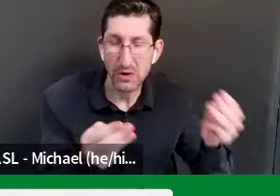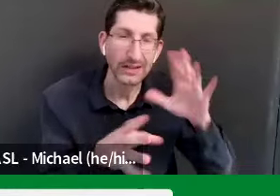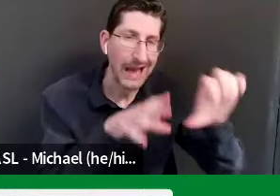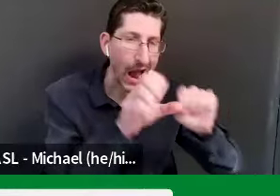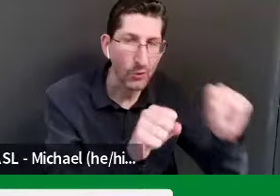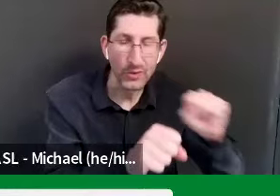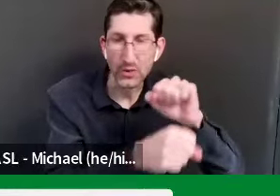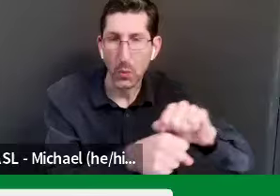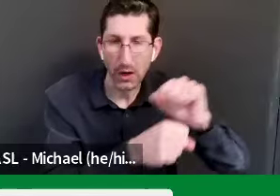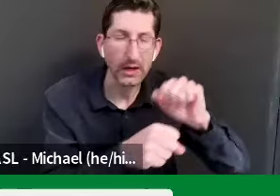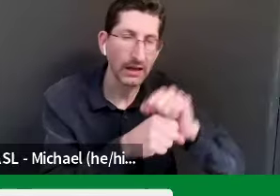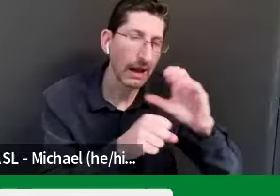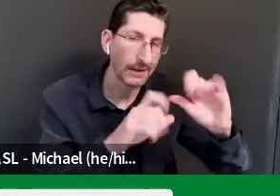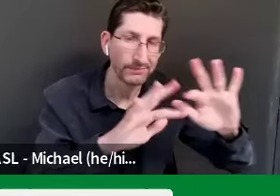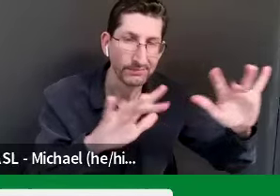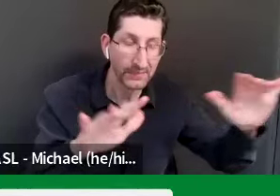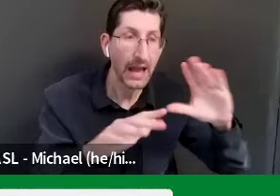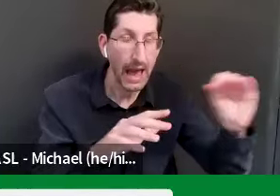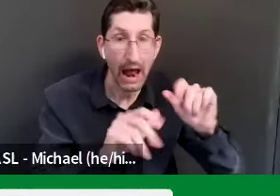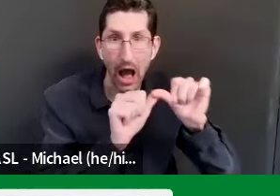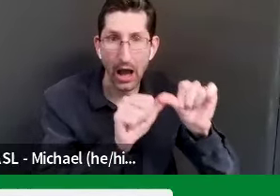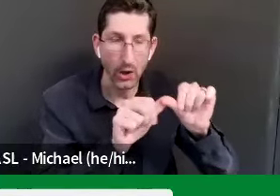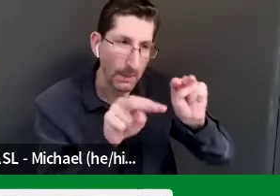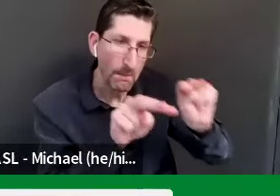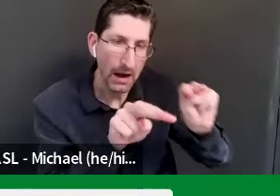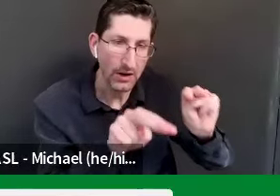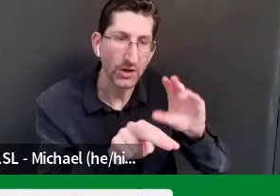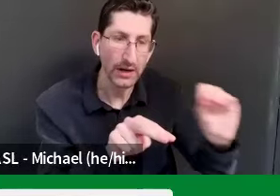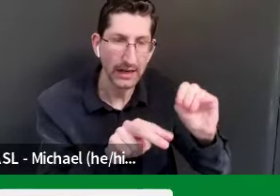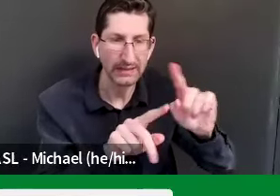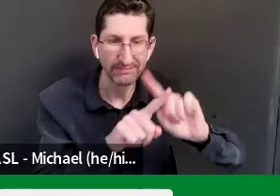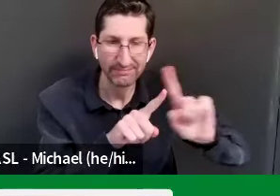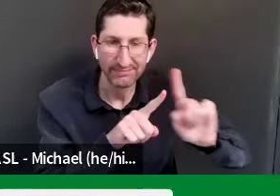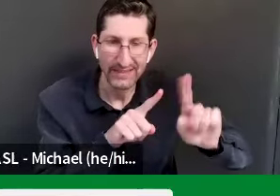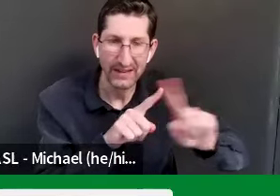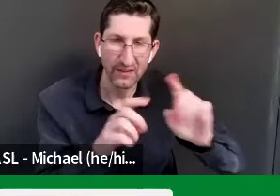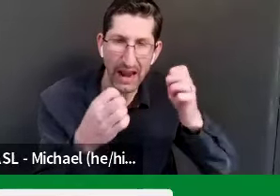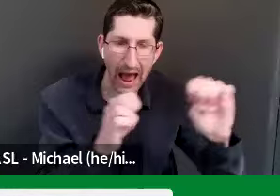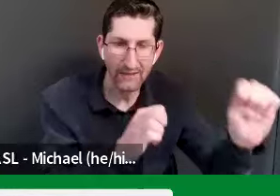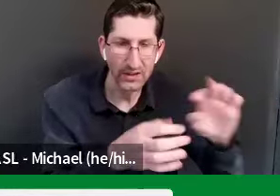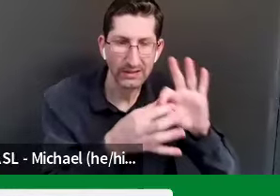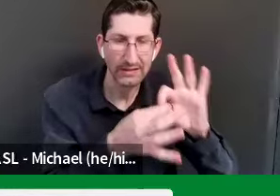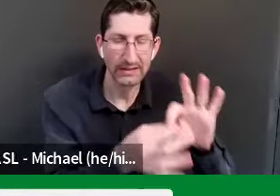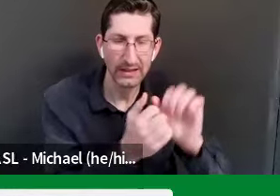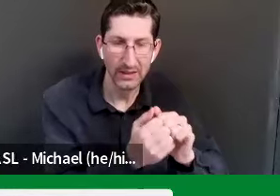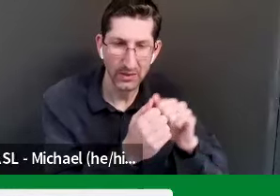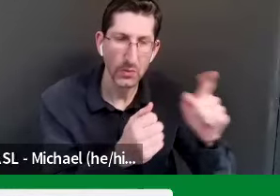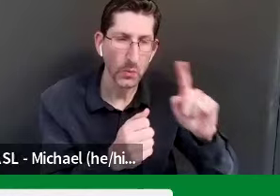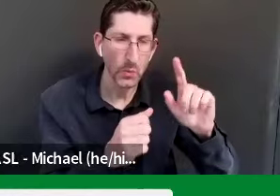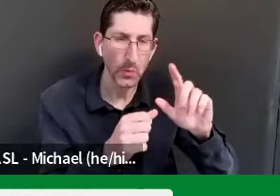POLICY AND RIDE GUIDE UPDATES. COMMUNICATION MATERIALS AND OUTREACH EFFORTS. AND ONGOING MONITORING AND